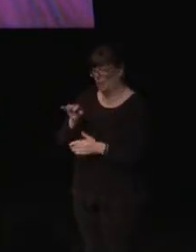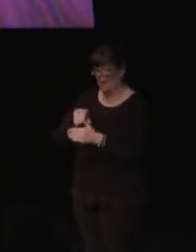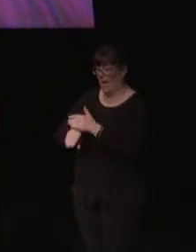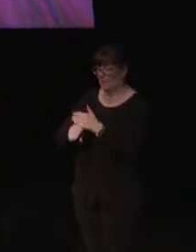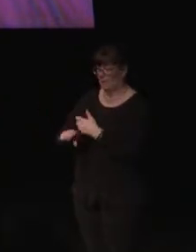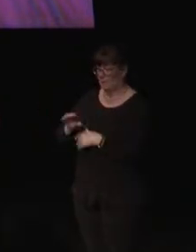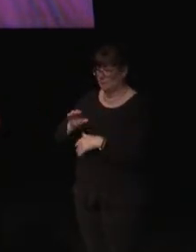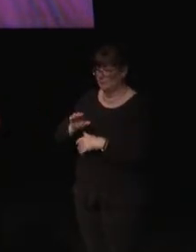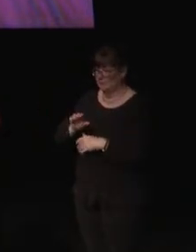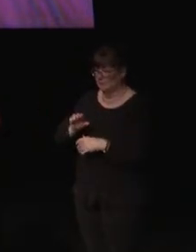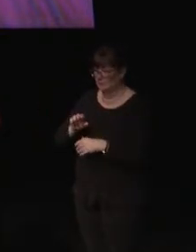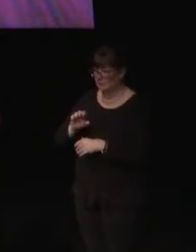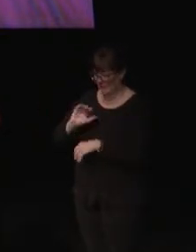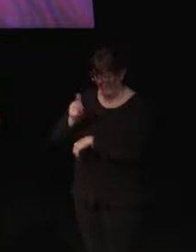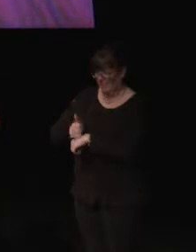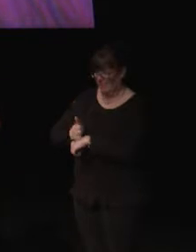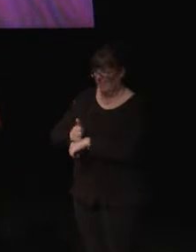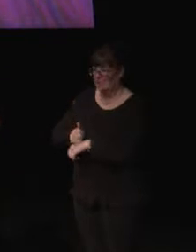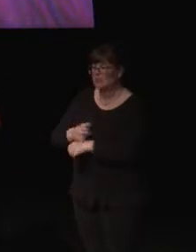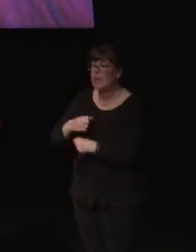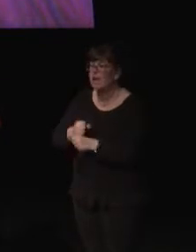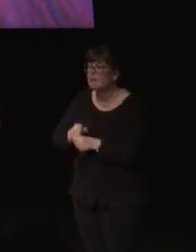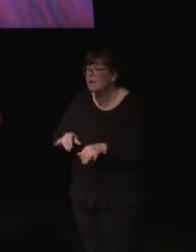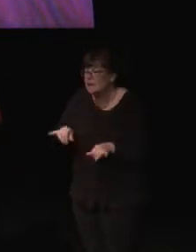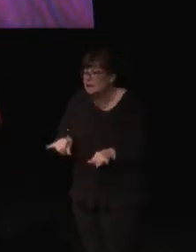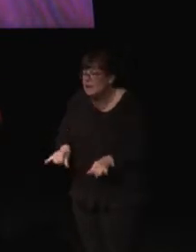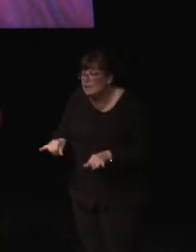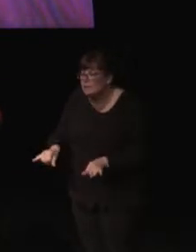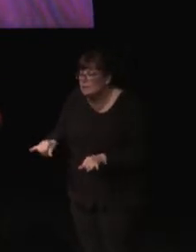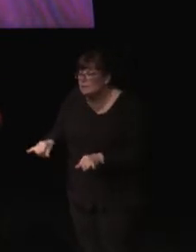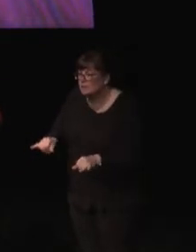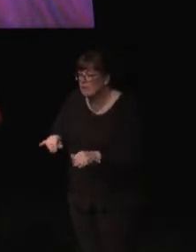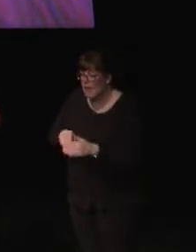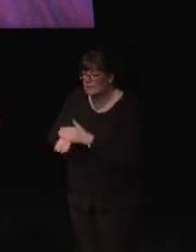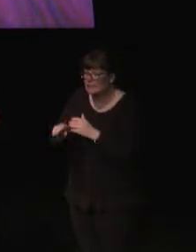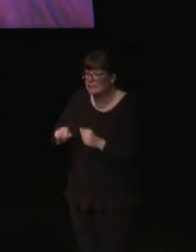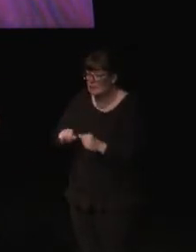Make it consistent. Make all of your accessibility settings in that page, or in that window.